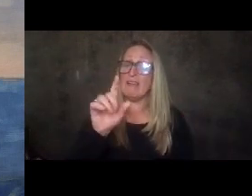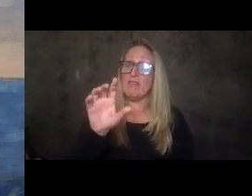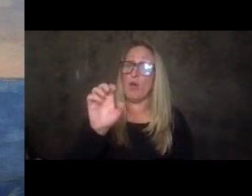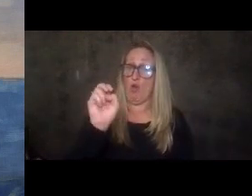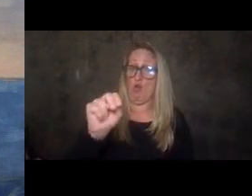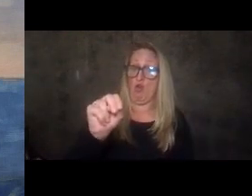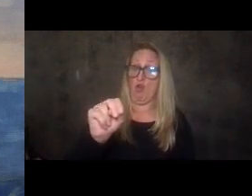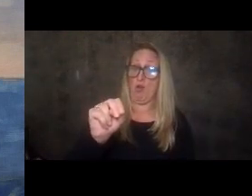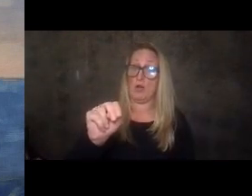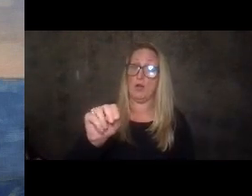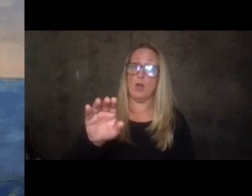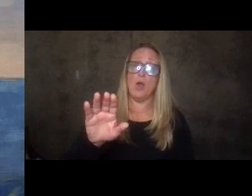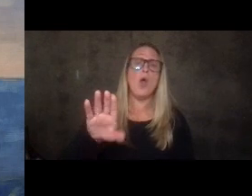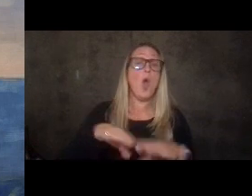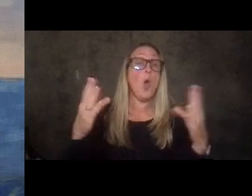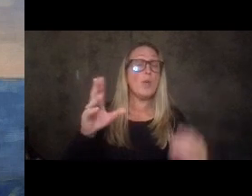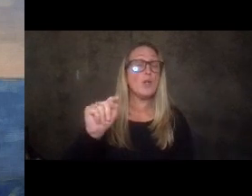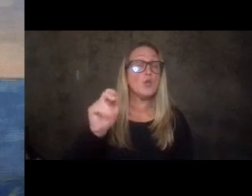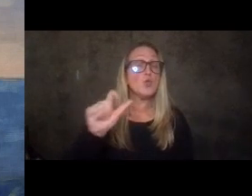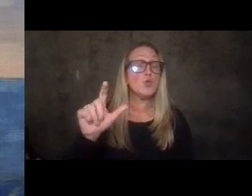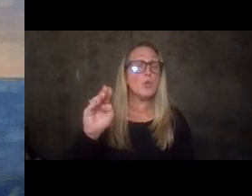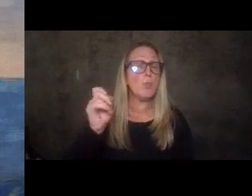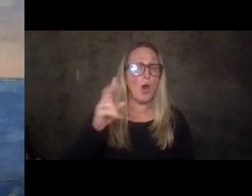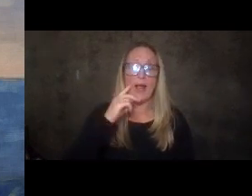up a toolbar that does allow me to quickly adjust that zoom in